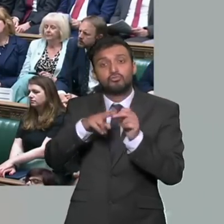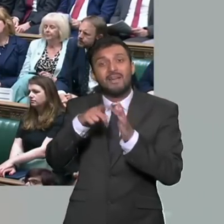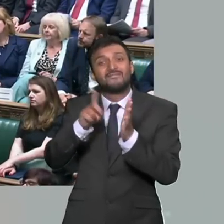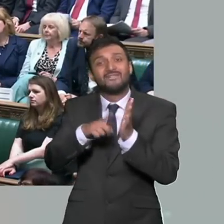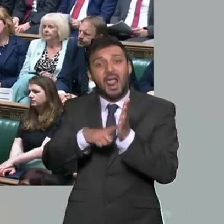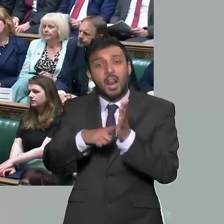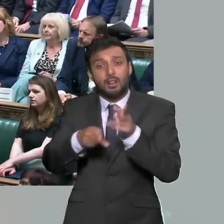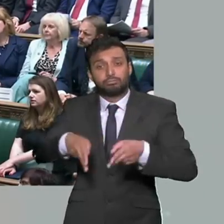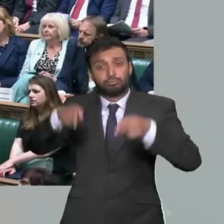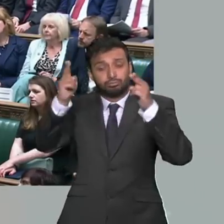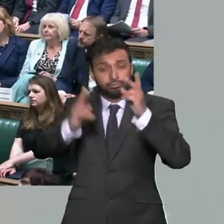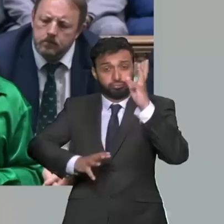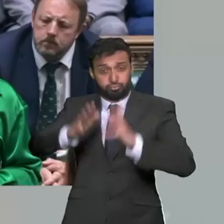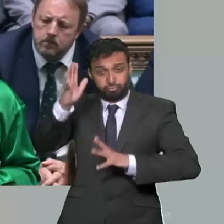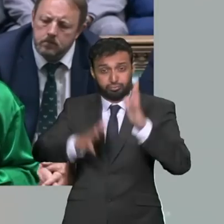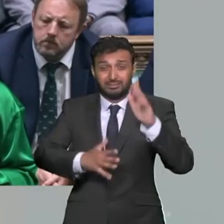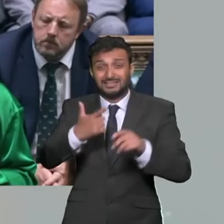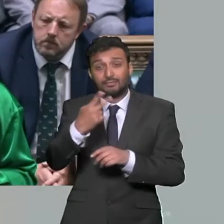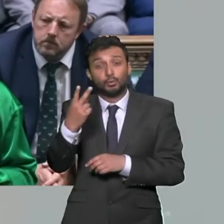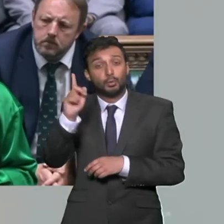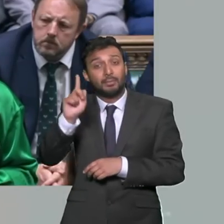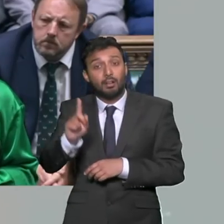My constituency of Vauxhall has many tall buildings similar to Grenfell.